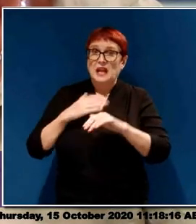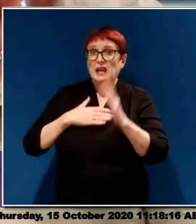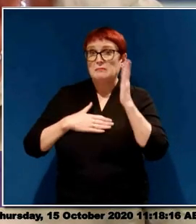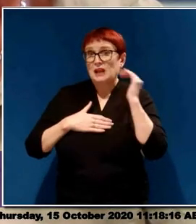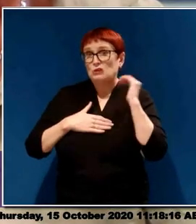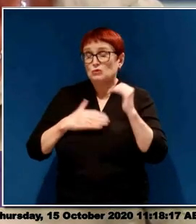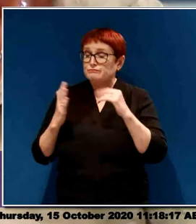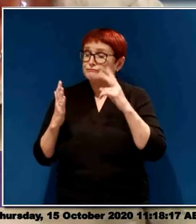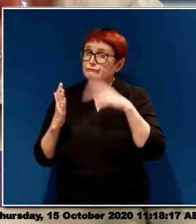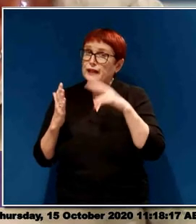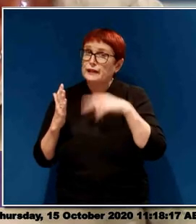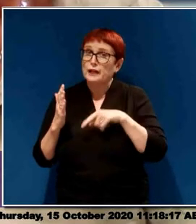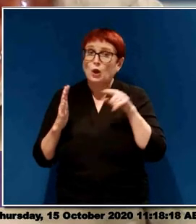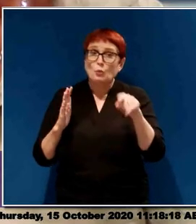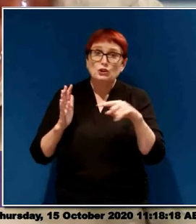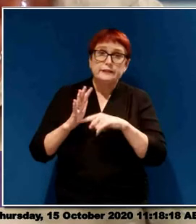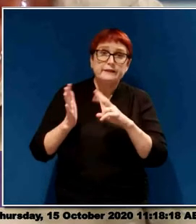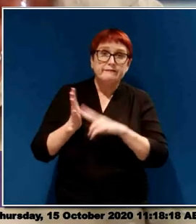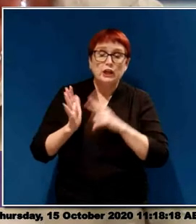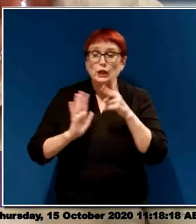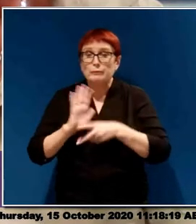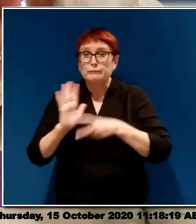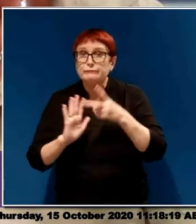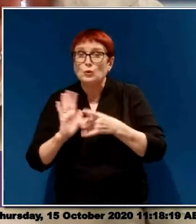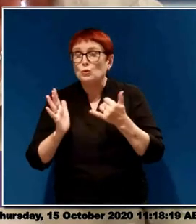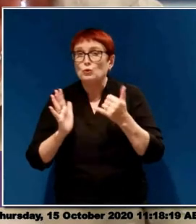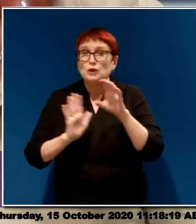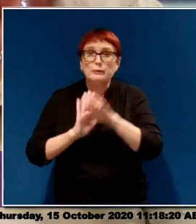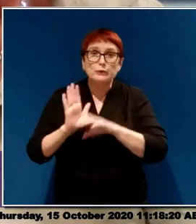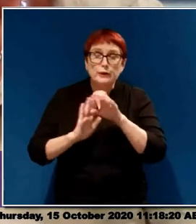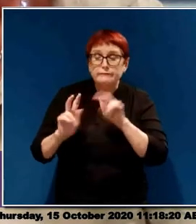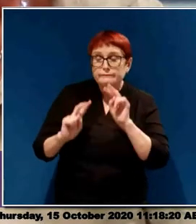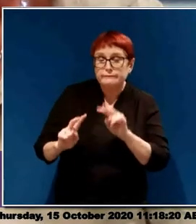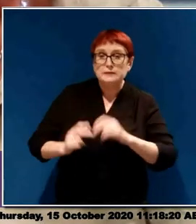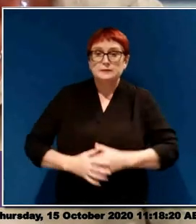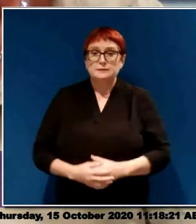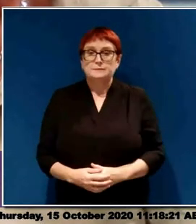OK. And seeing - I do have my carers, which I will sometimes go out